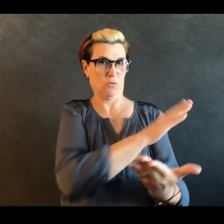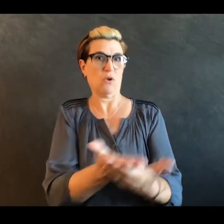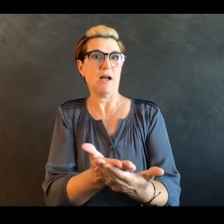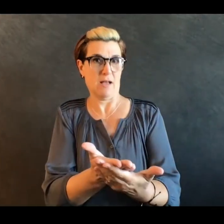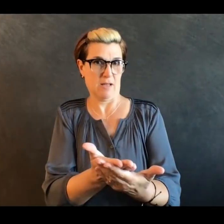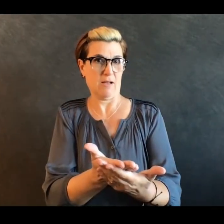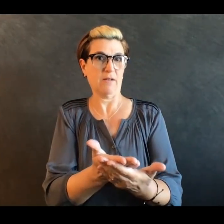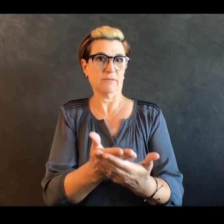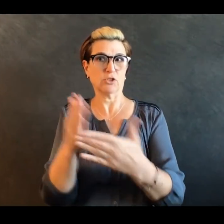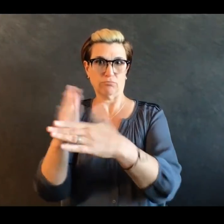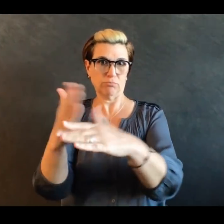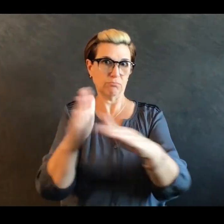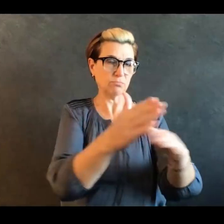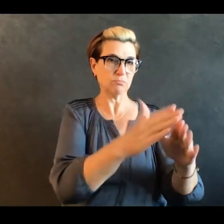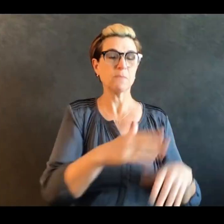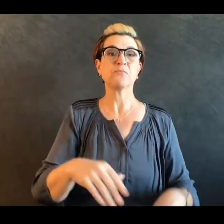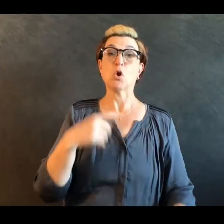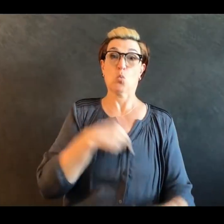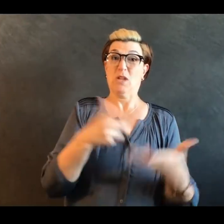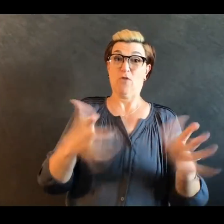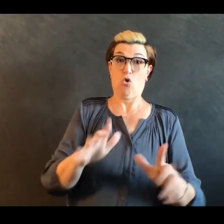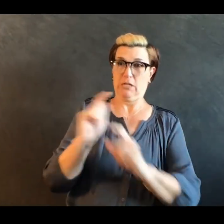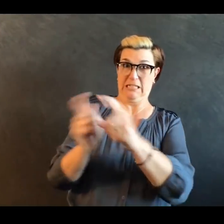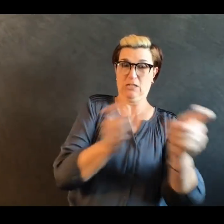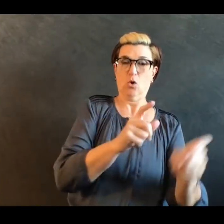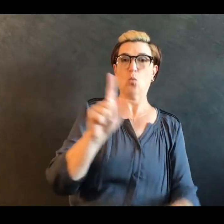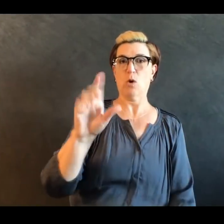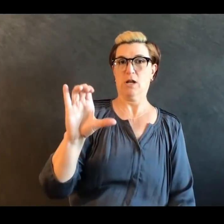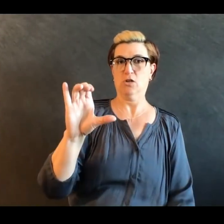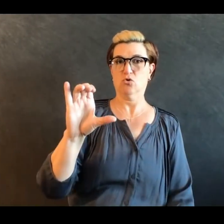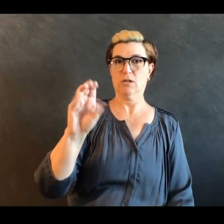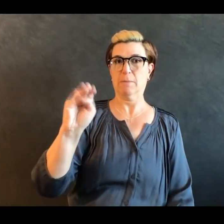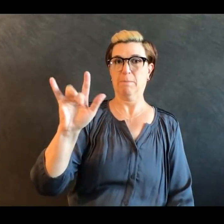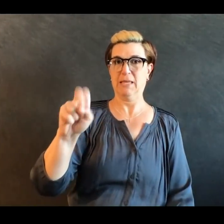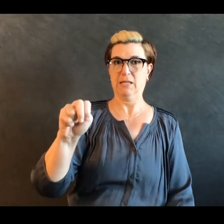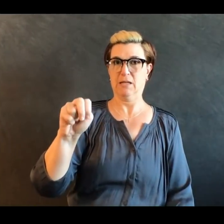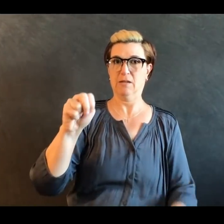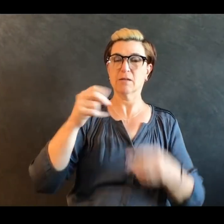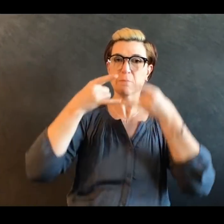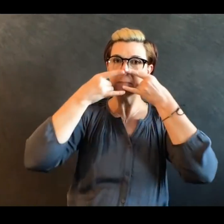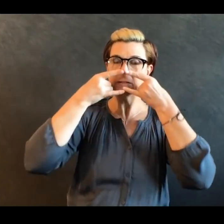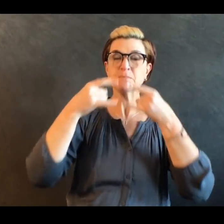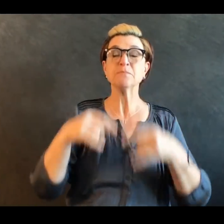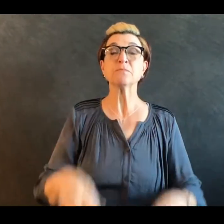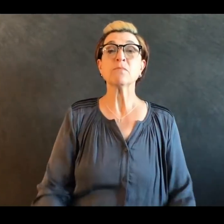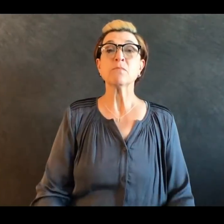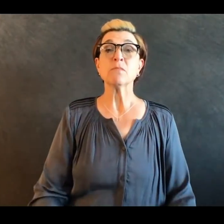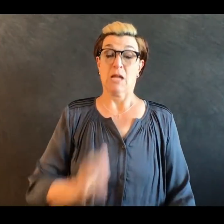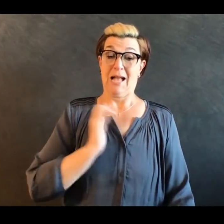distributed 100 million masks following our use of the defense production act GM